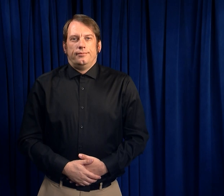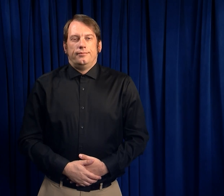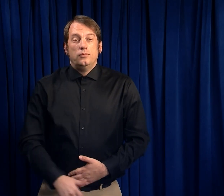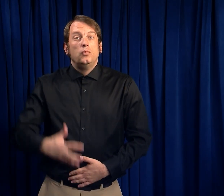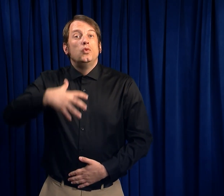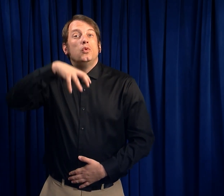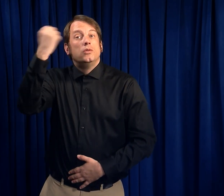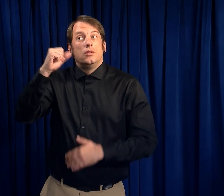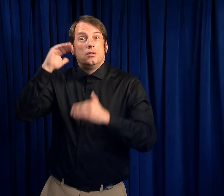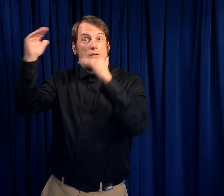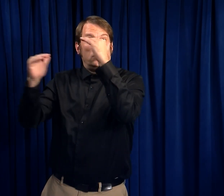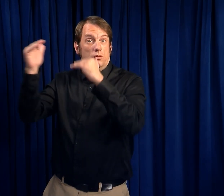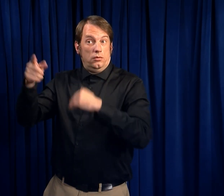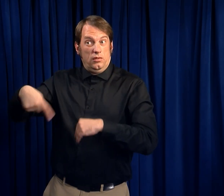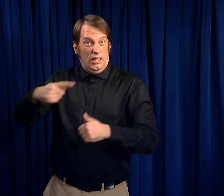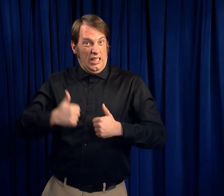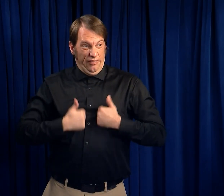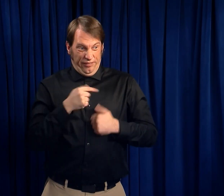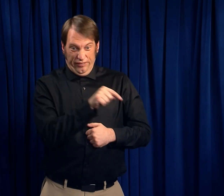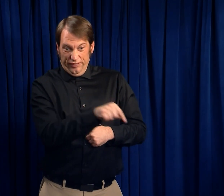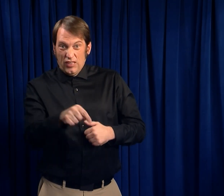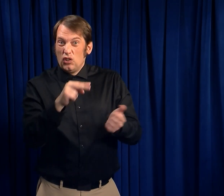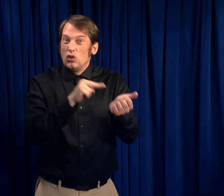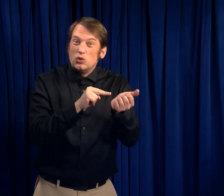Older adult living facilities